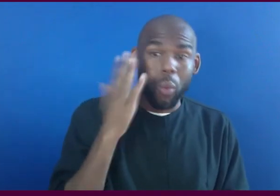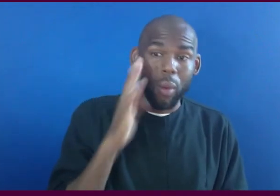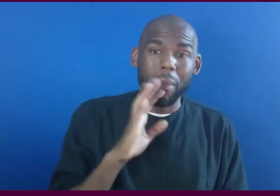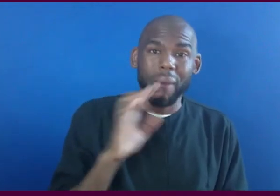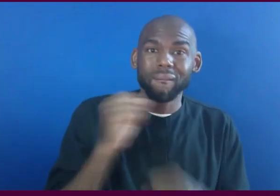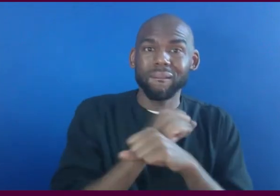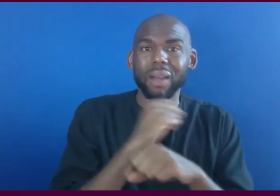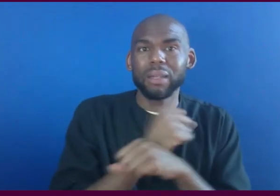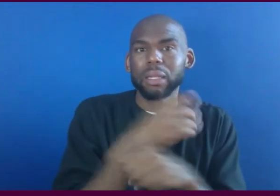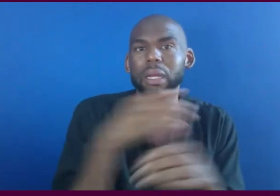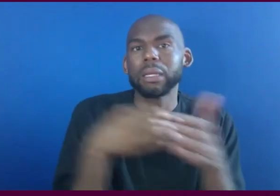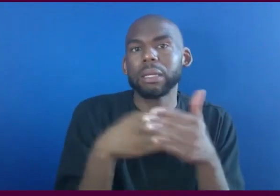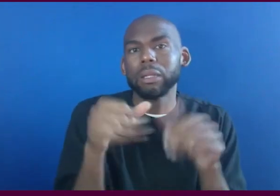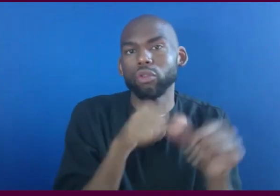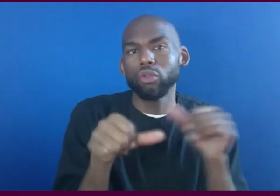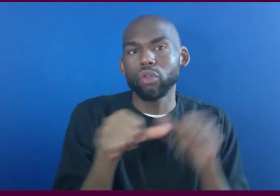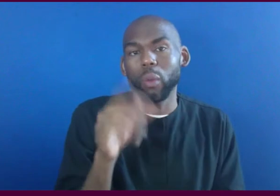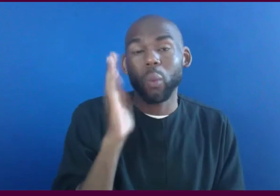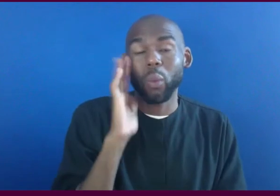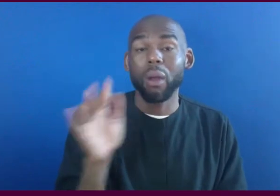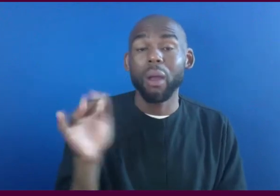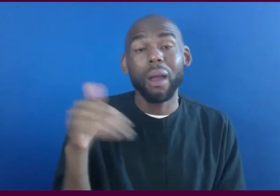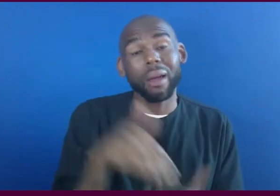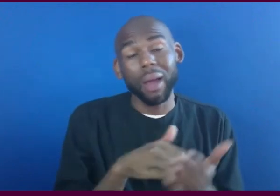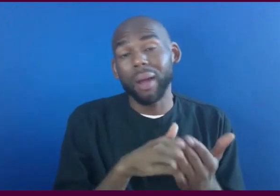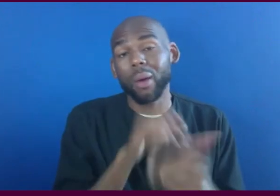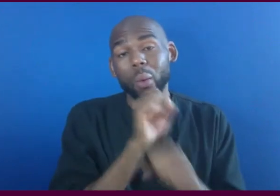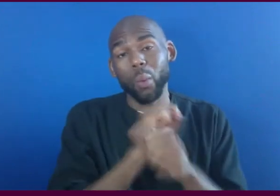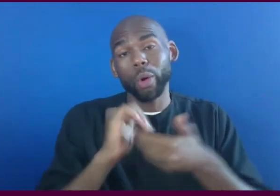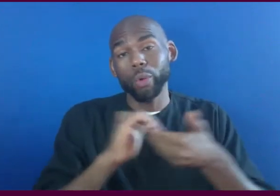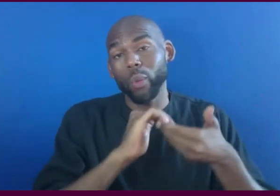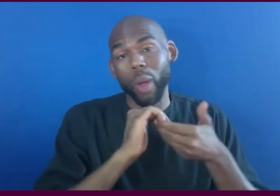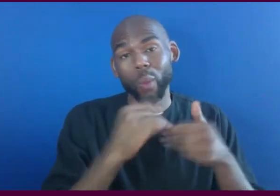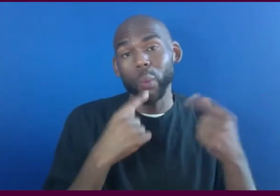be fighting against each other. Like I said, we have to work together to win.